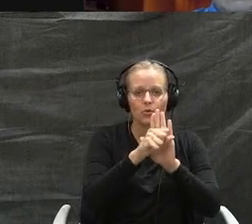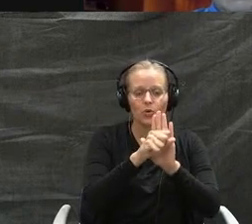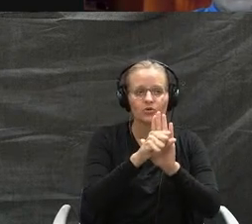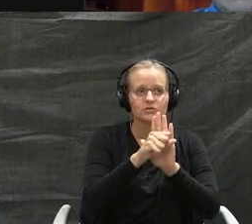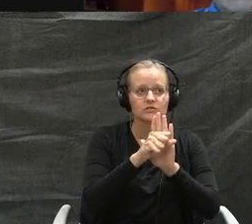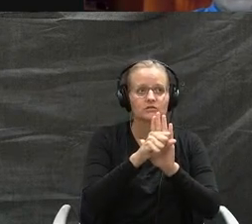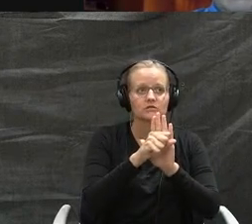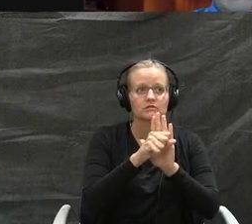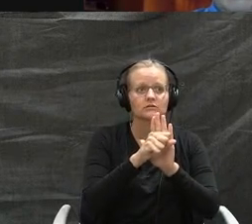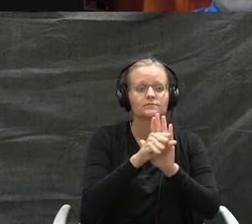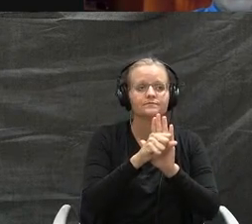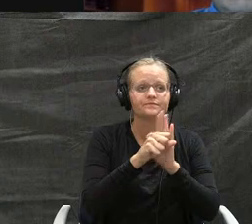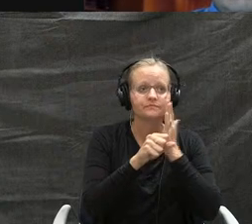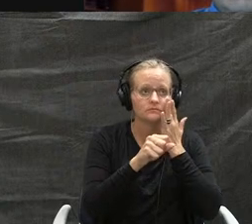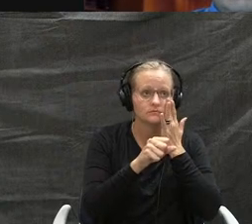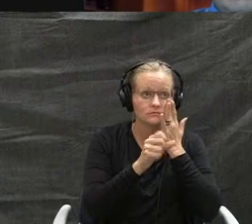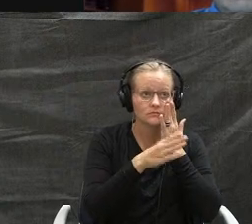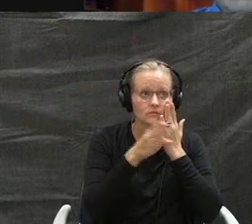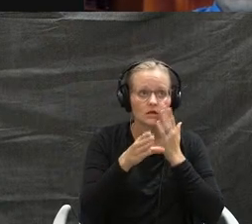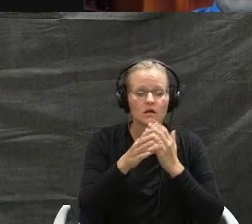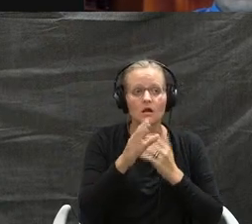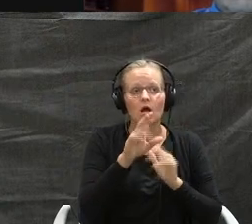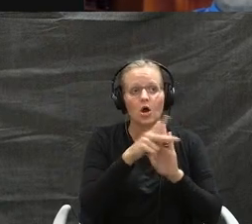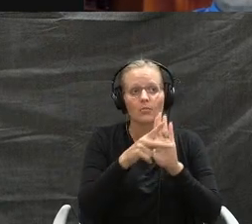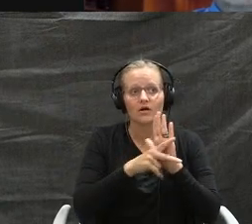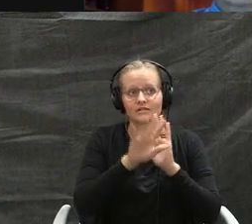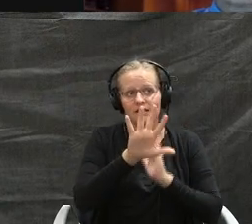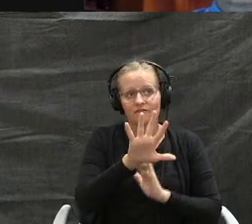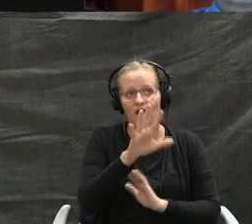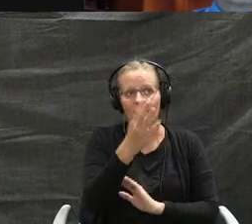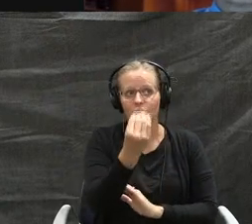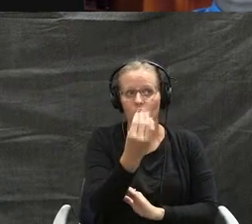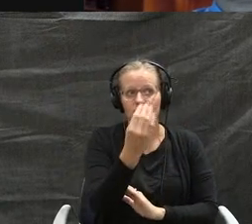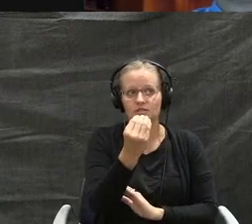would be covered. Policy 514, which is the bullying a